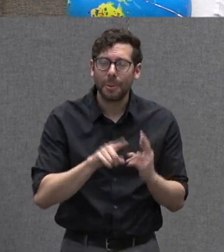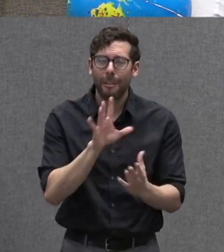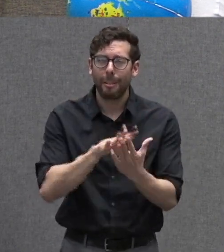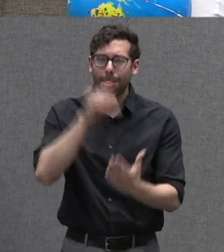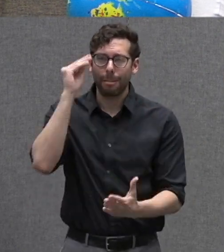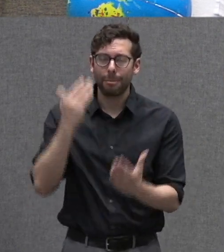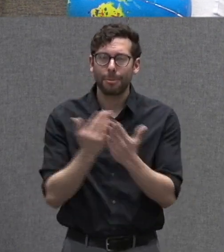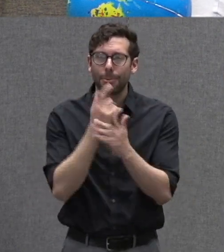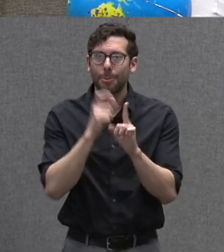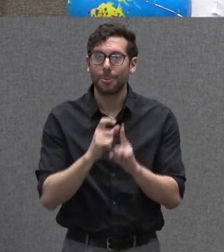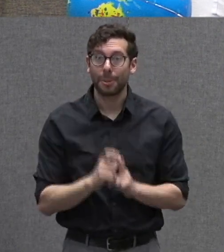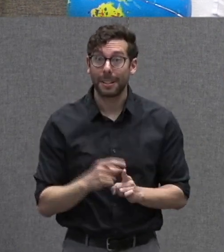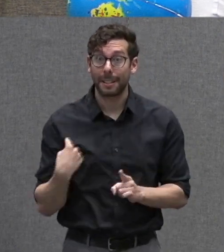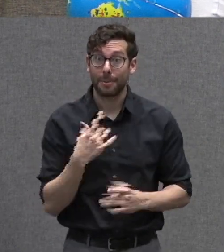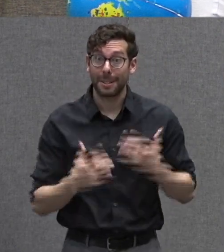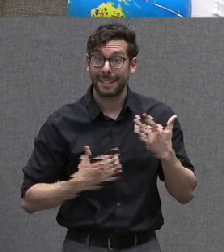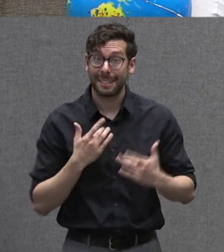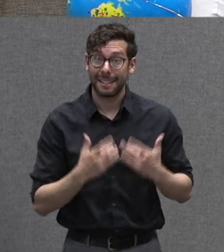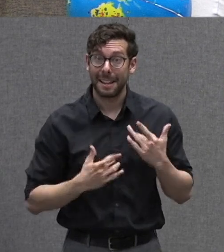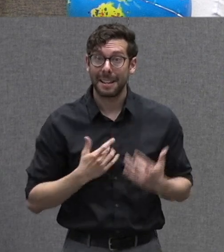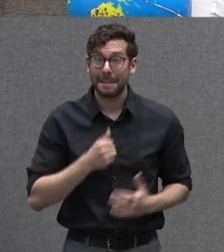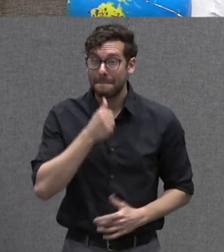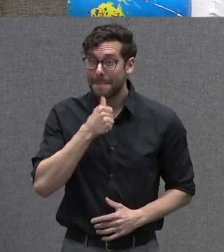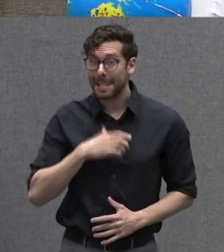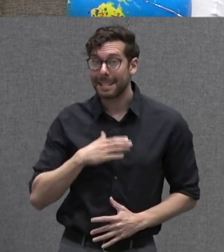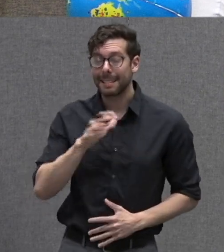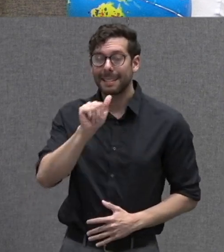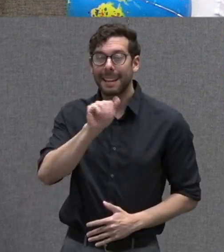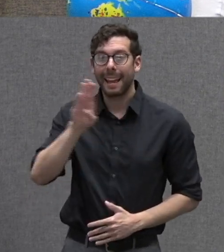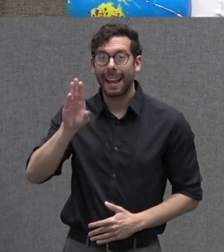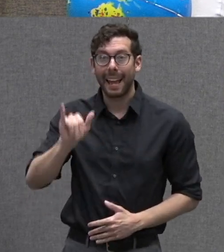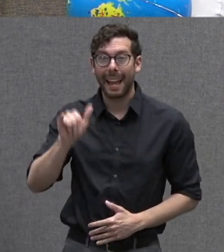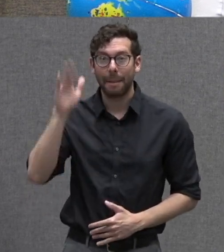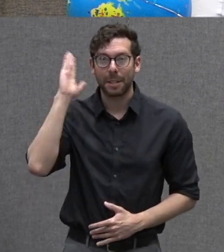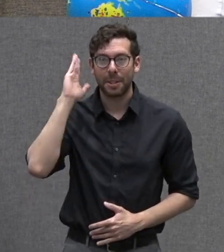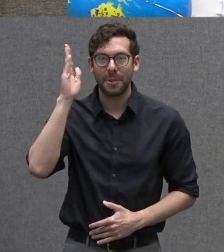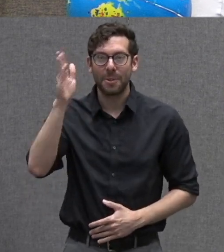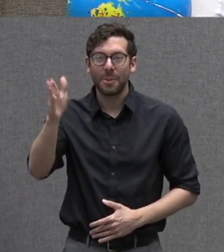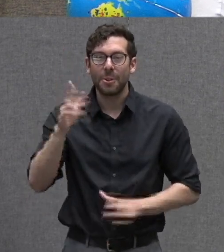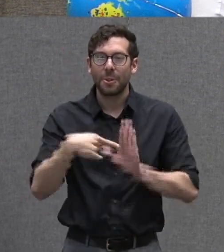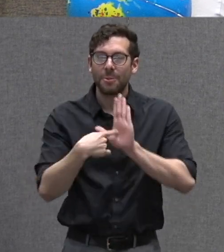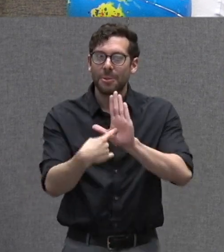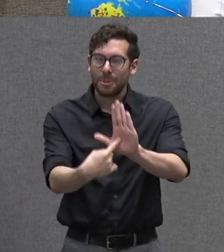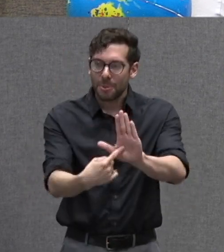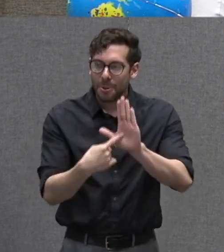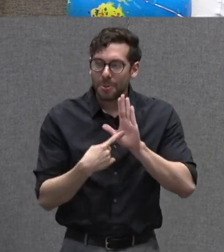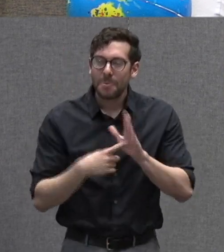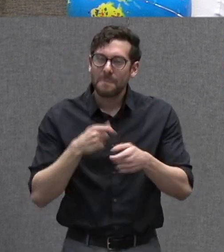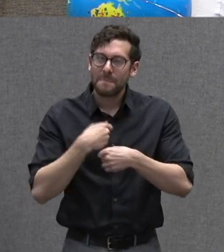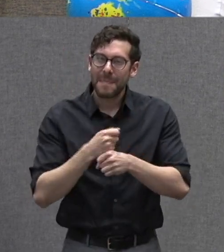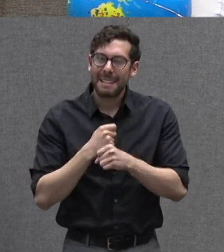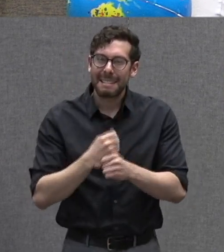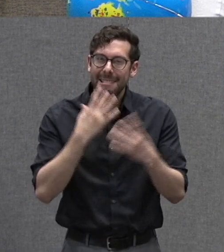a delicious spring salad with words. I'm sure you can't wait to hear her.